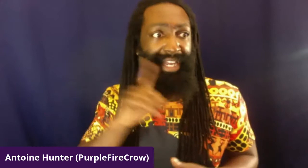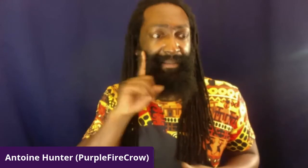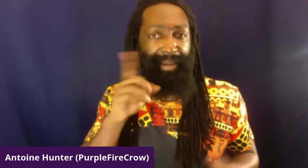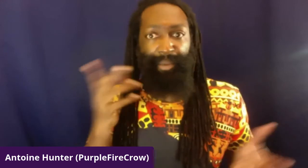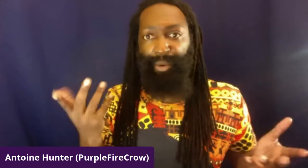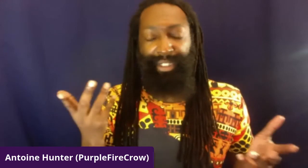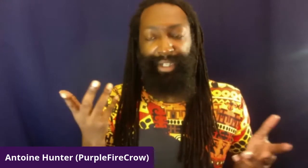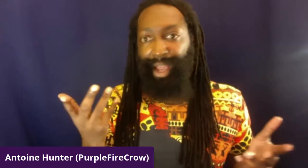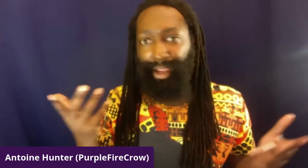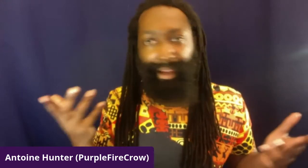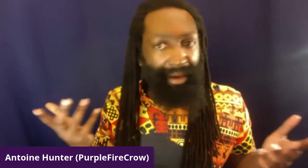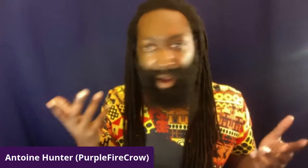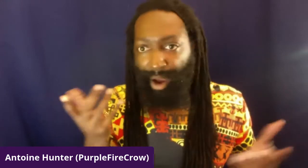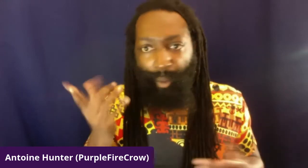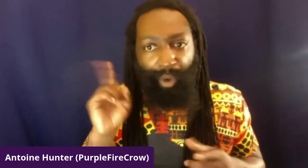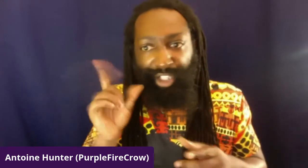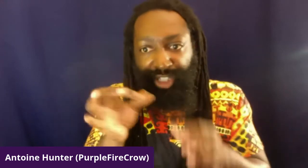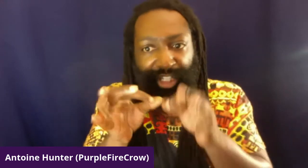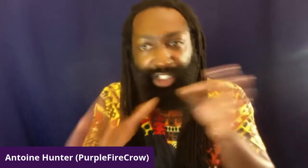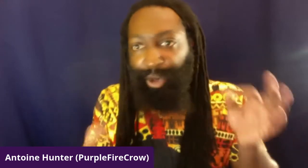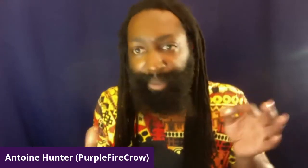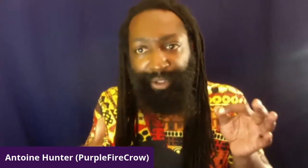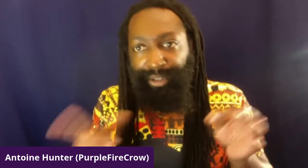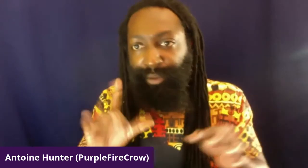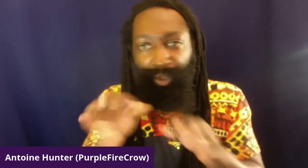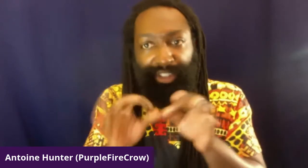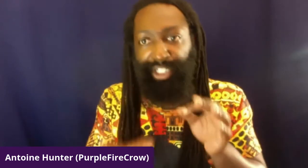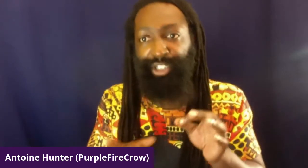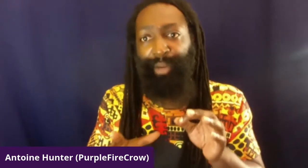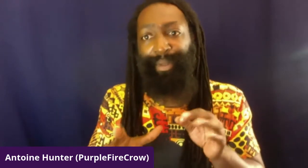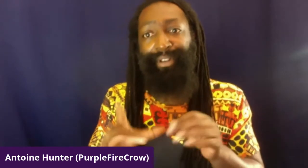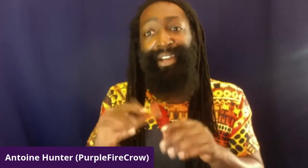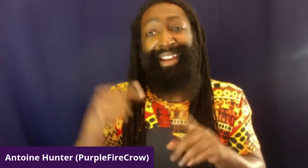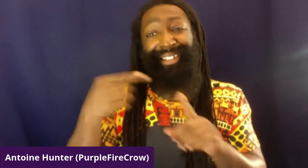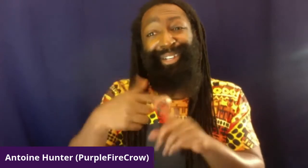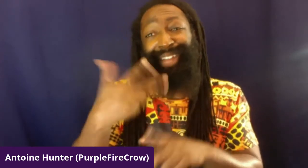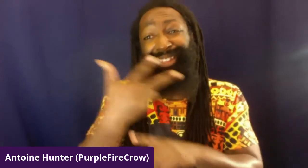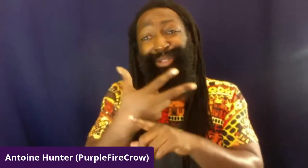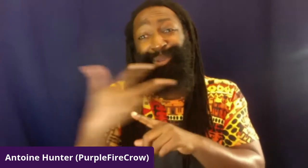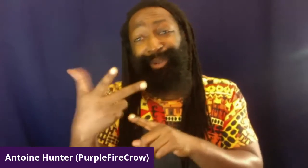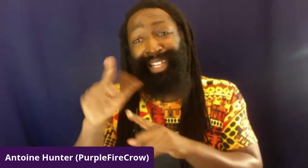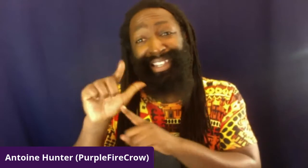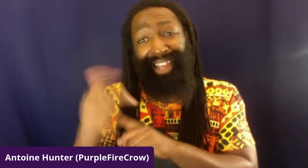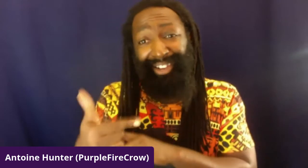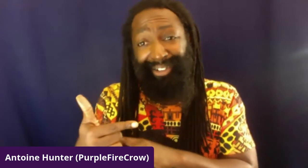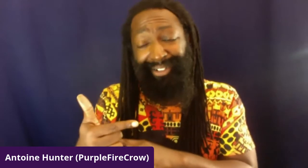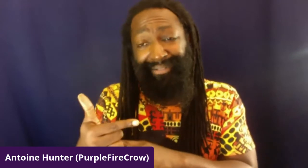Deaf people was like, where is the interpreter? Where is the interpreter? Until like three weeks later,